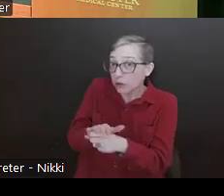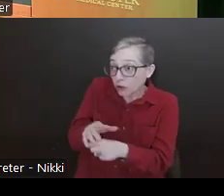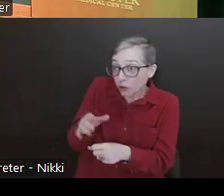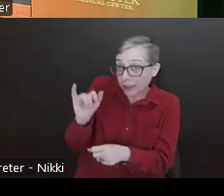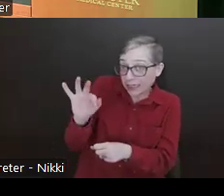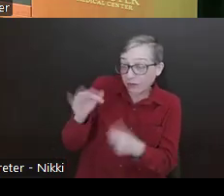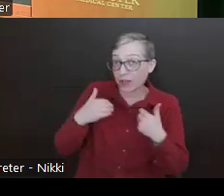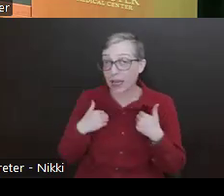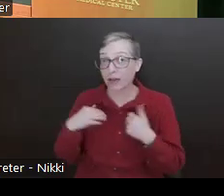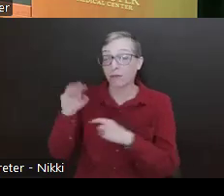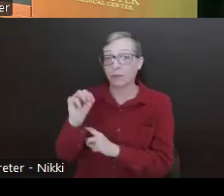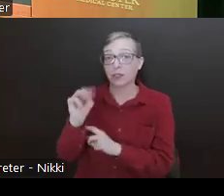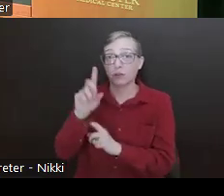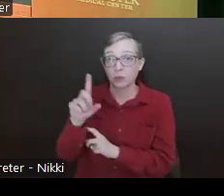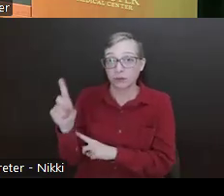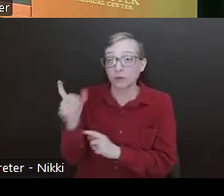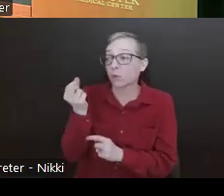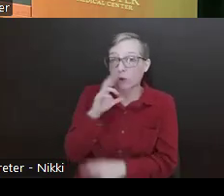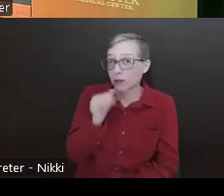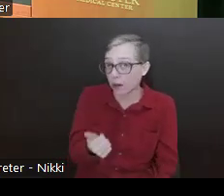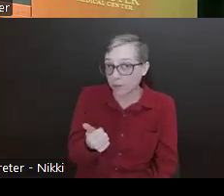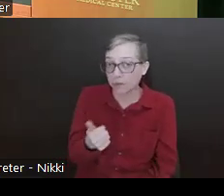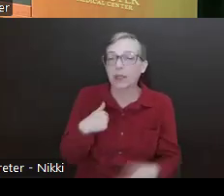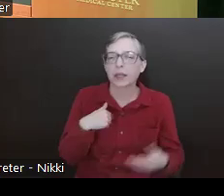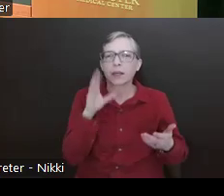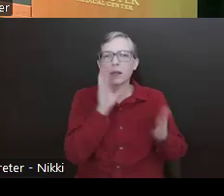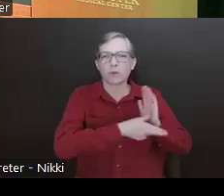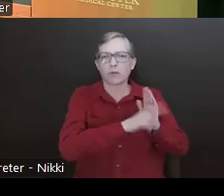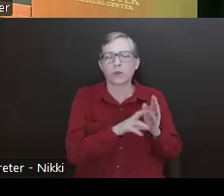to look through the the diagnostic criteria and make sure that it's that it's accurate